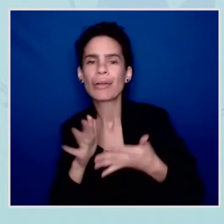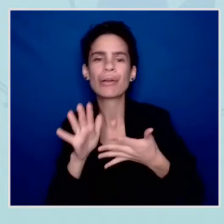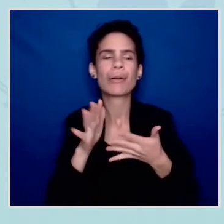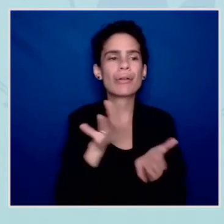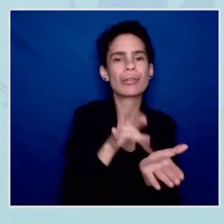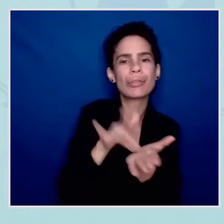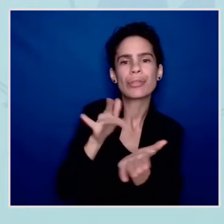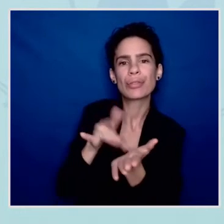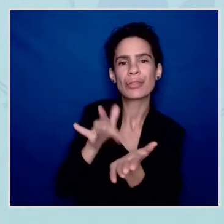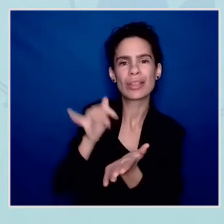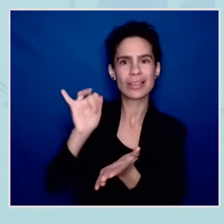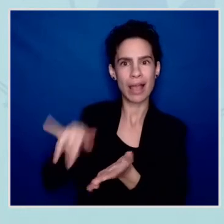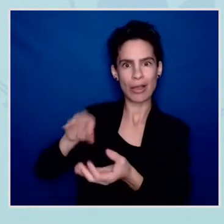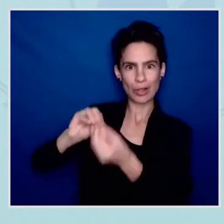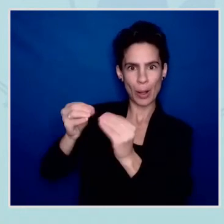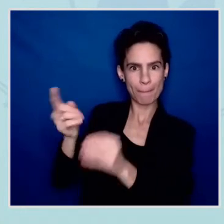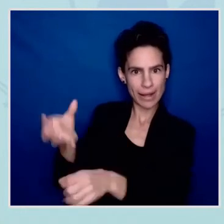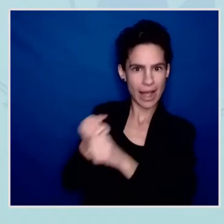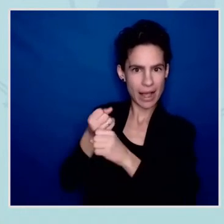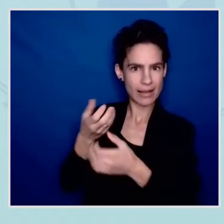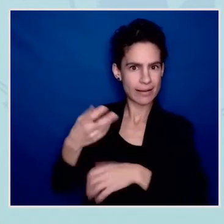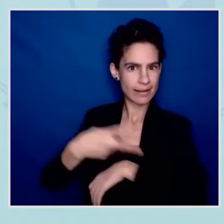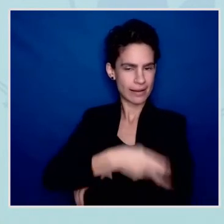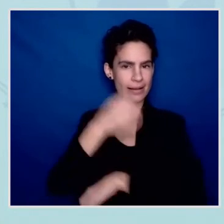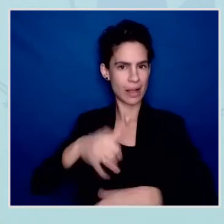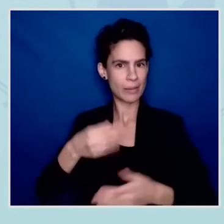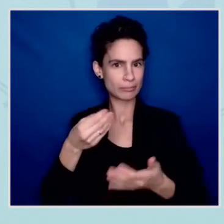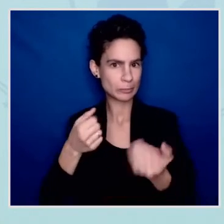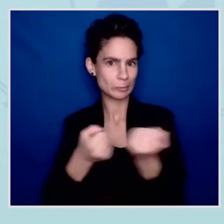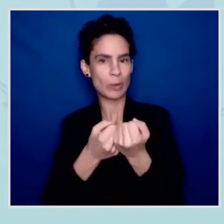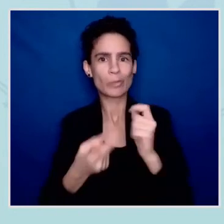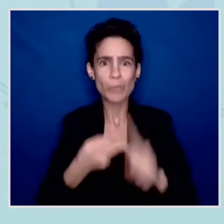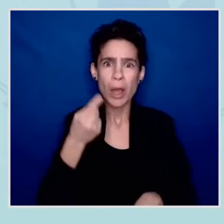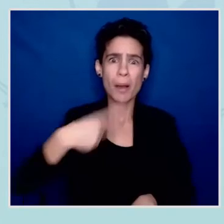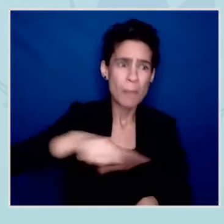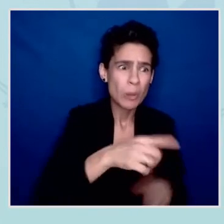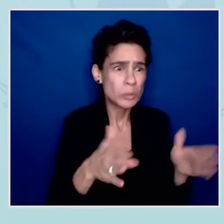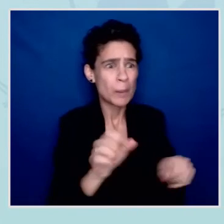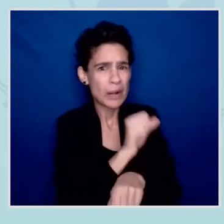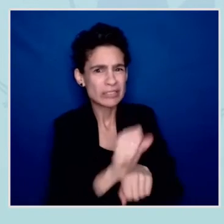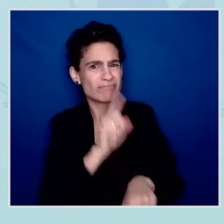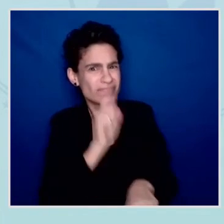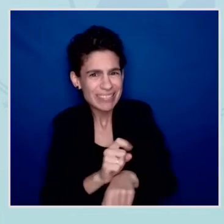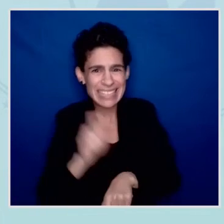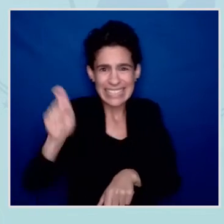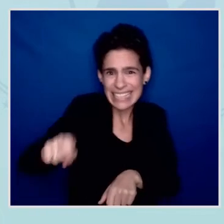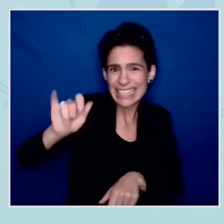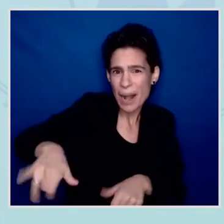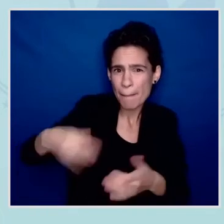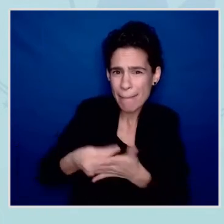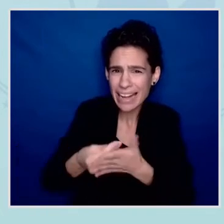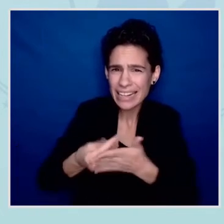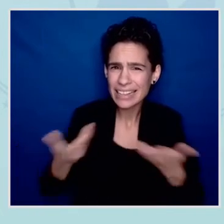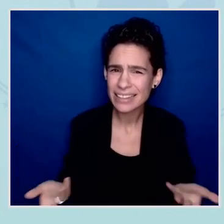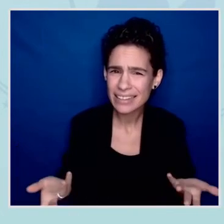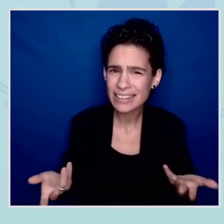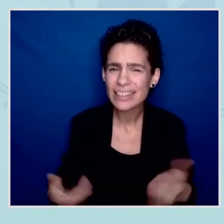COMPANIES RECEIVED RELIEF THEY SHOULD NOT HAVE, INCLUDING FROM